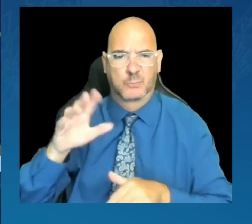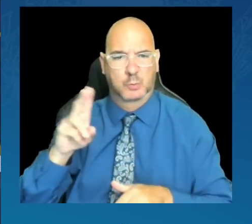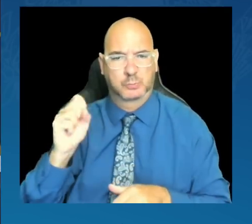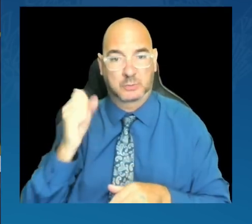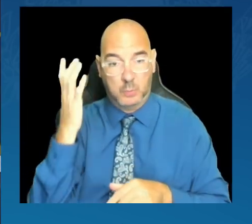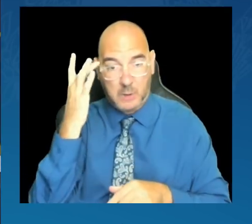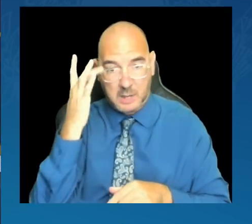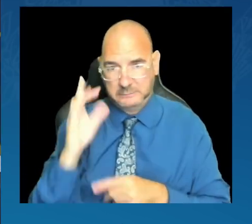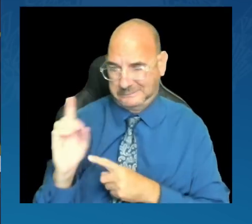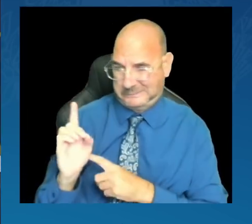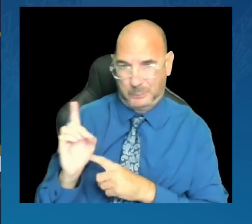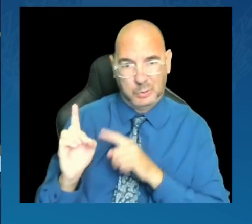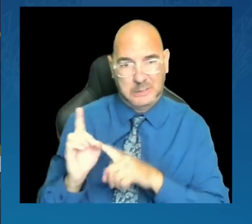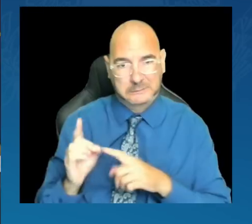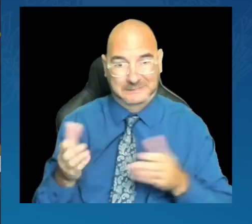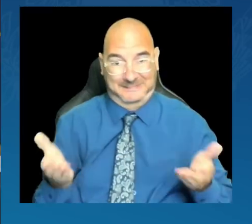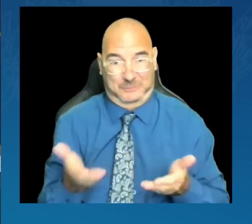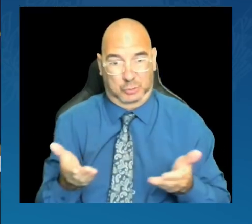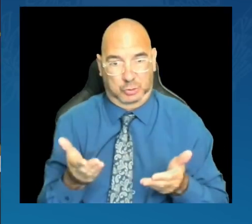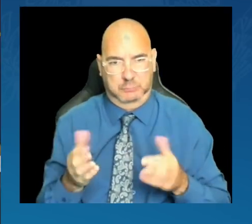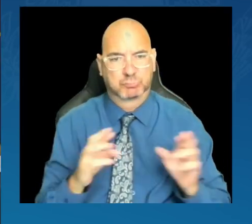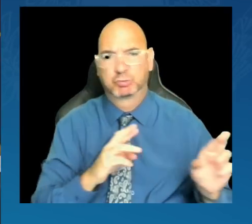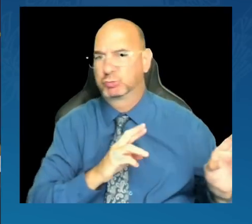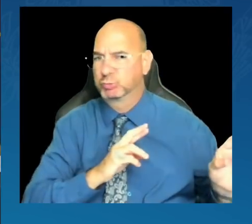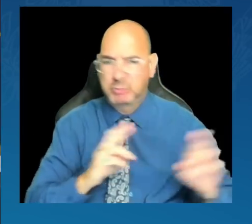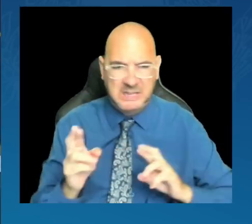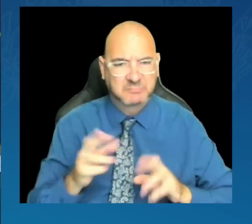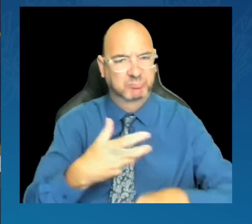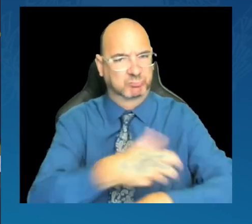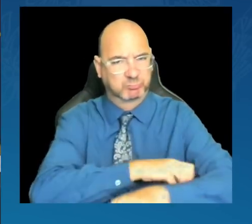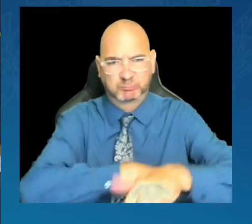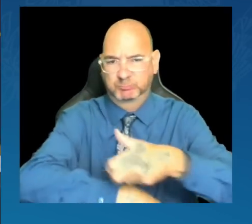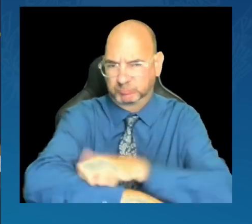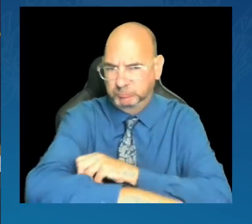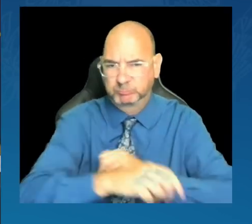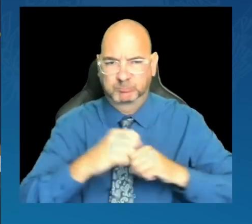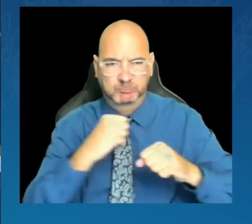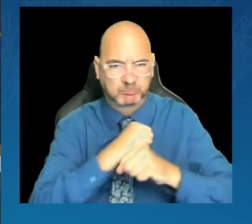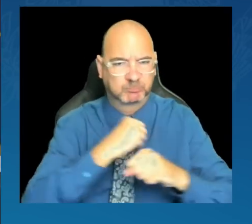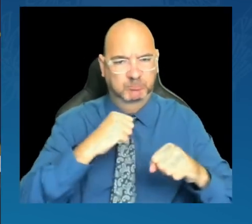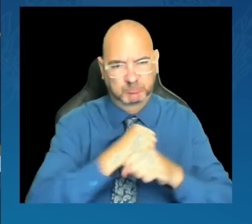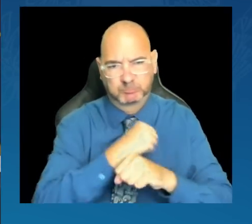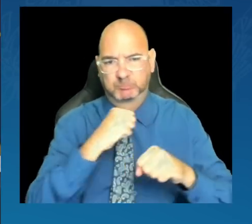are ready to fight with everything we got. For Hoosier women and for families